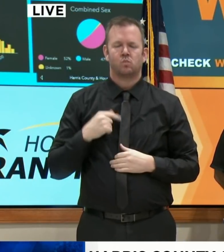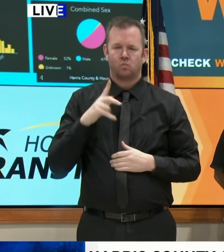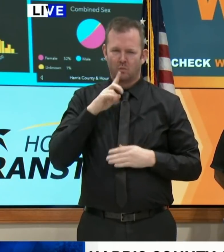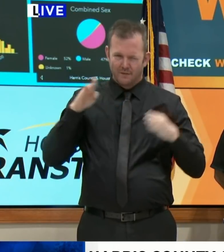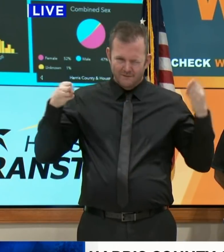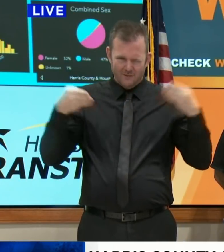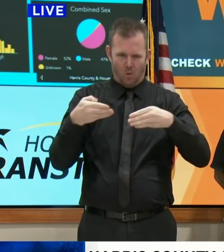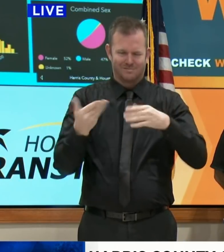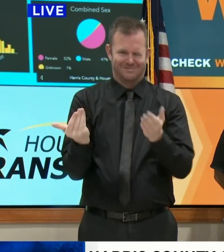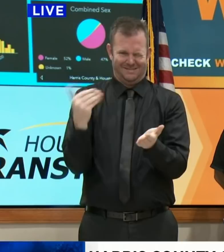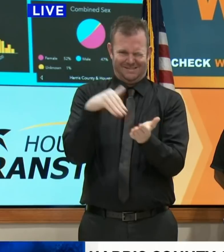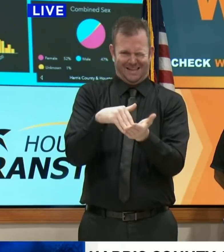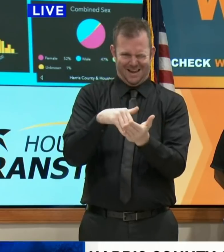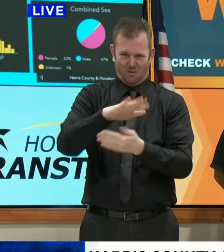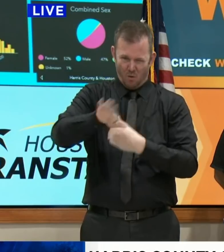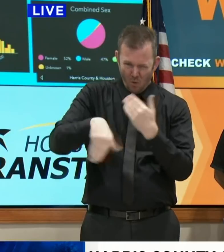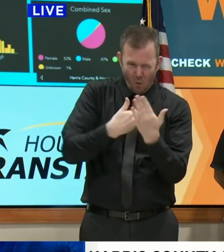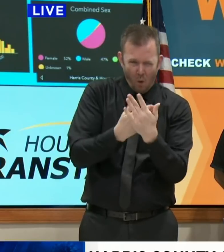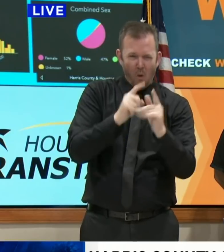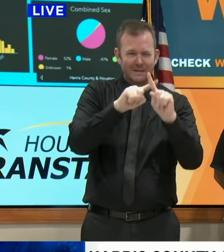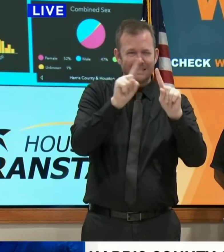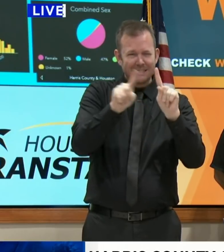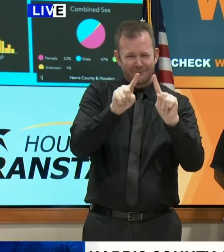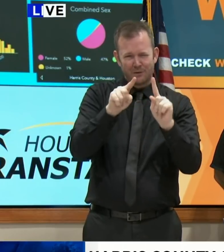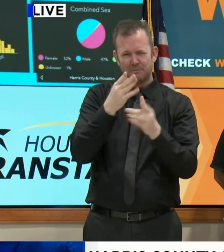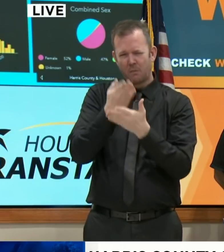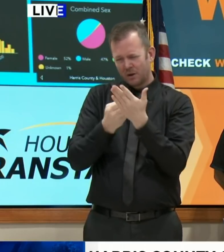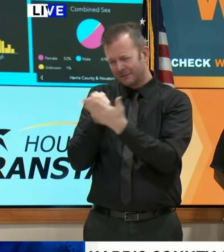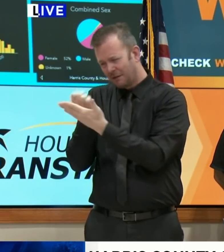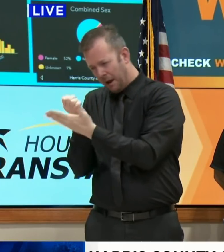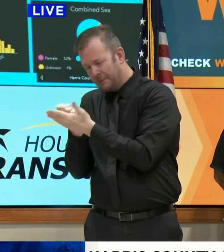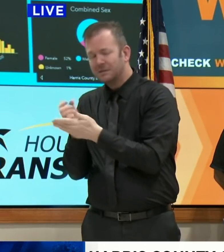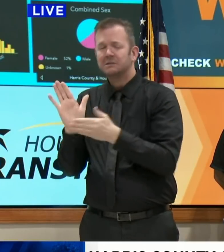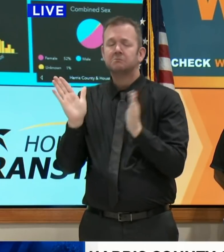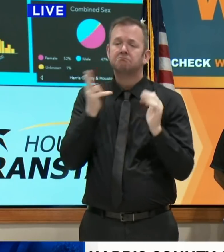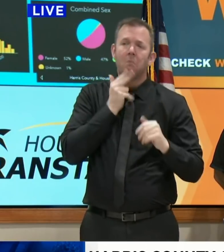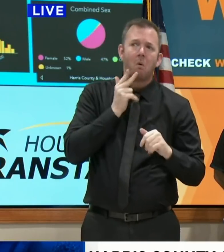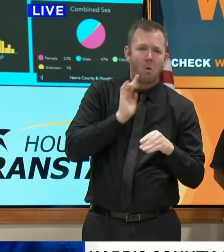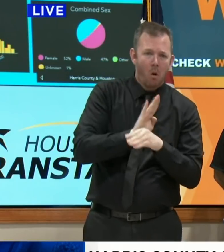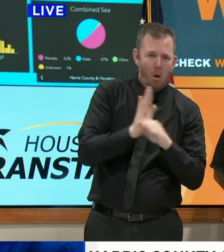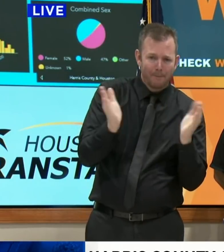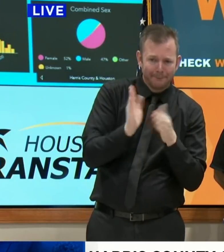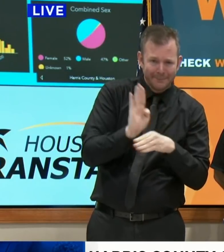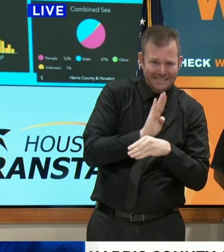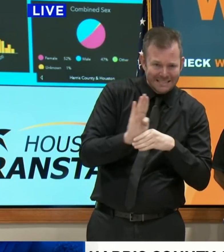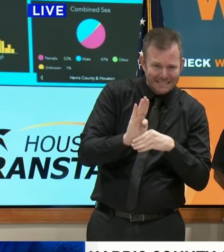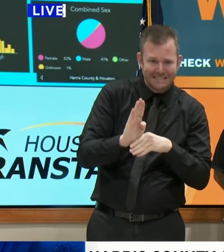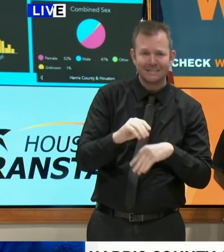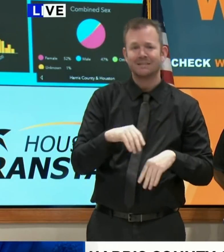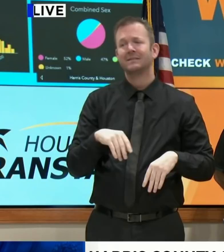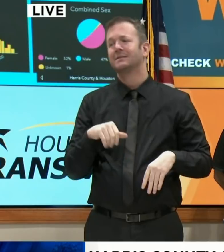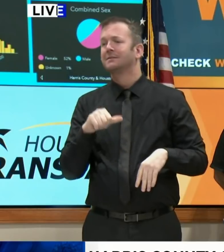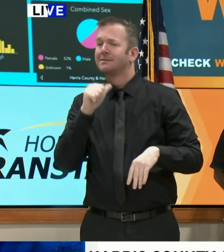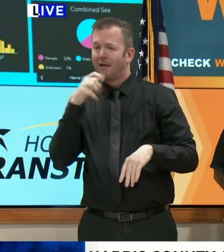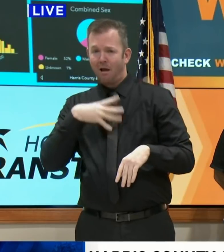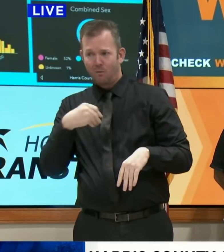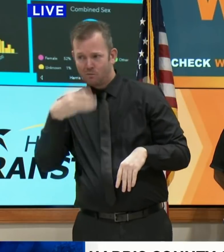and yes we need to do that absolutely but we need to make absolutely but we need to make sure folks don’t fall through sure folks don’t fall through the cracks so we’ll be focusing the cracks so we’ll be focusing on coming back through all